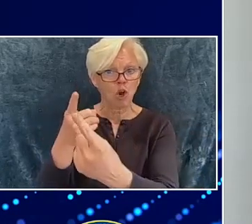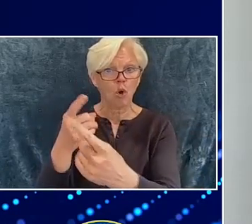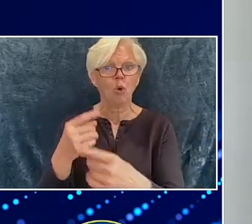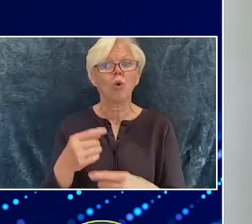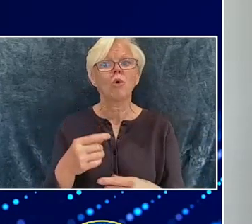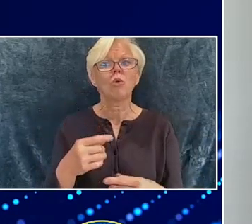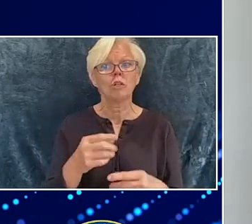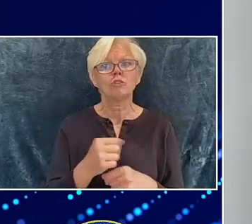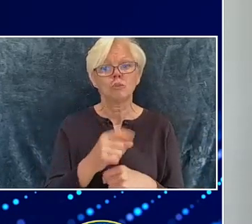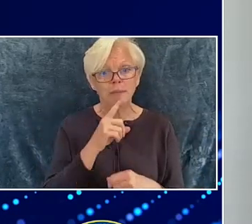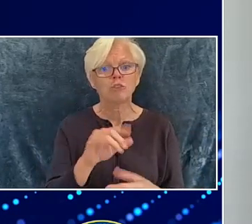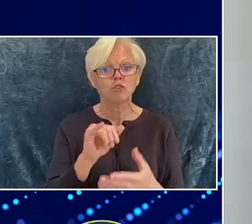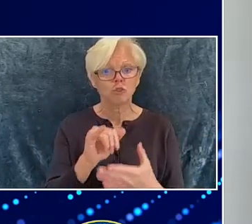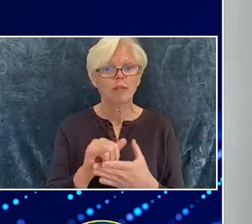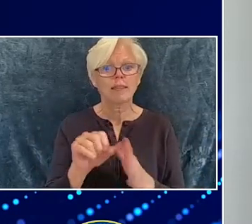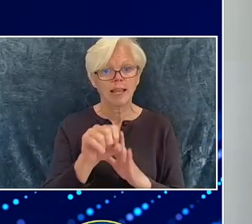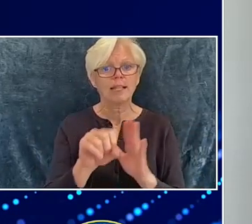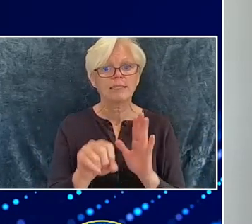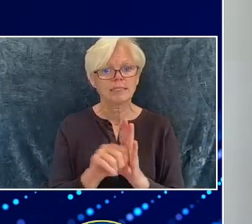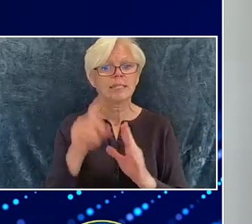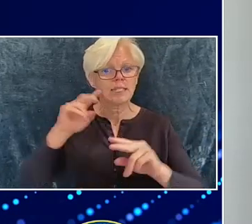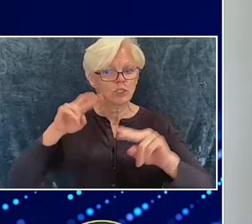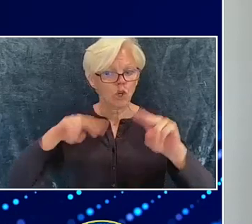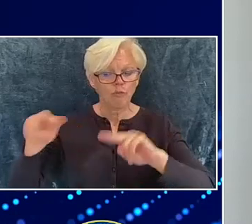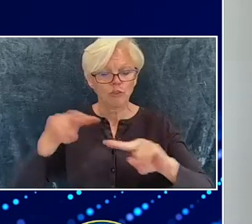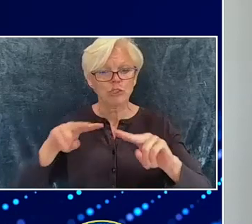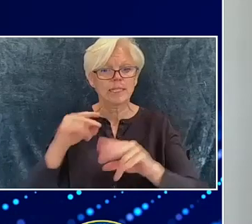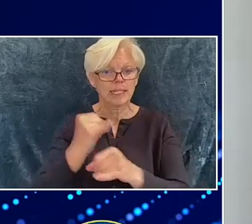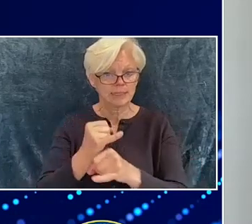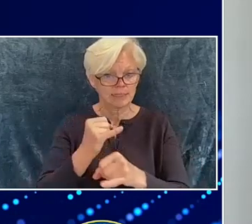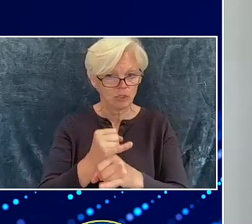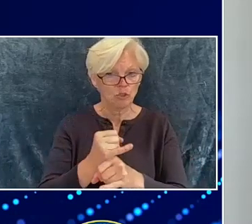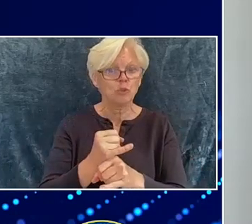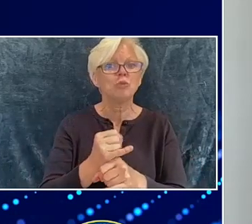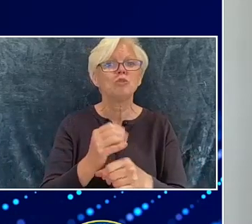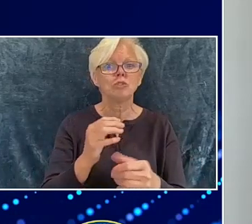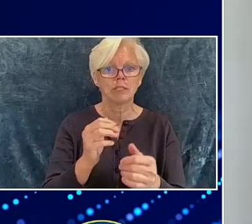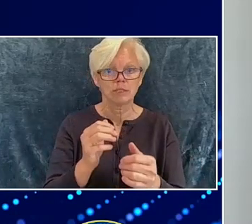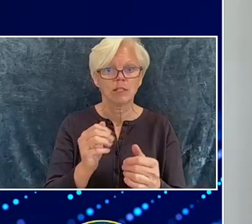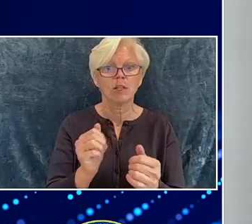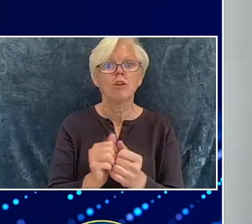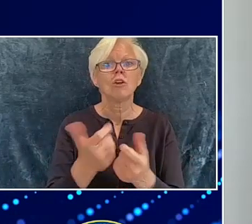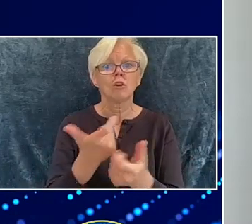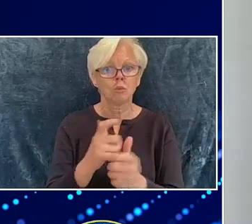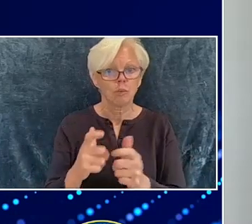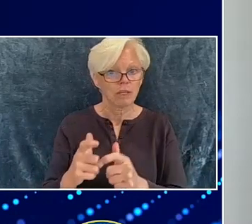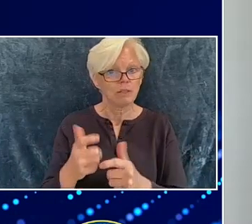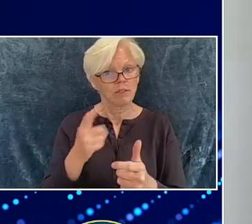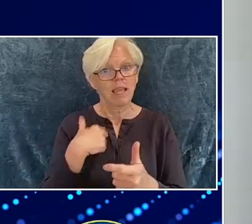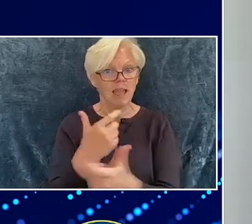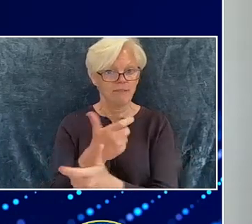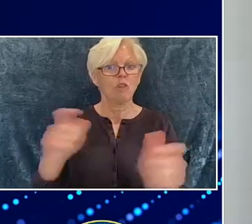states oversee institutions with large presences in their states.